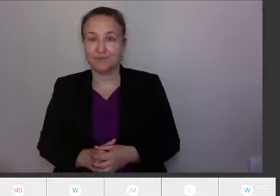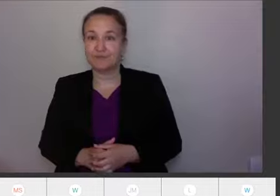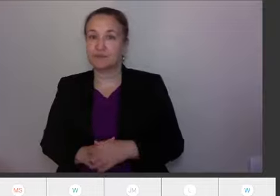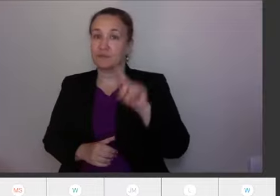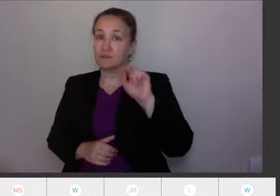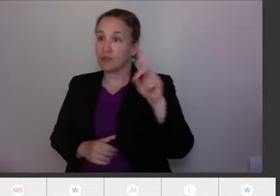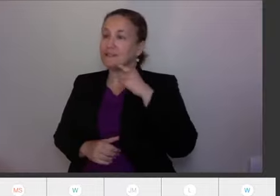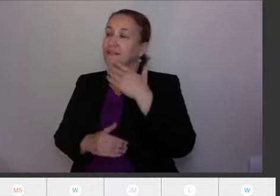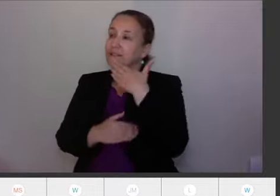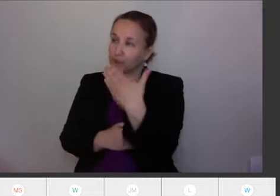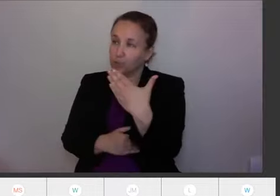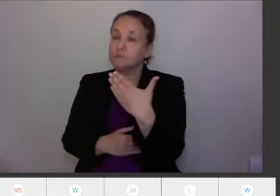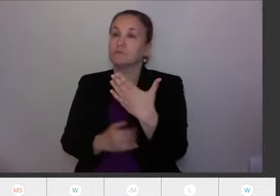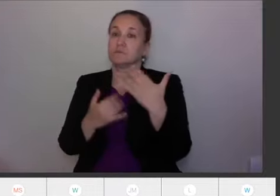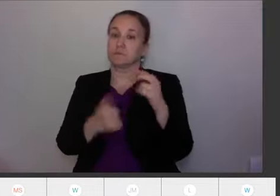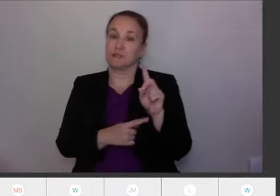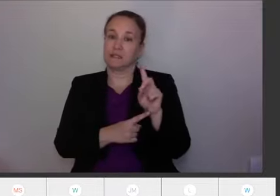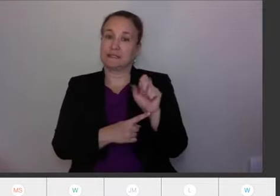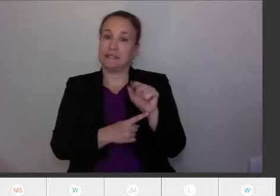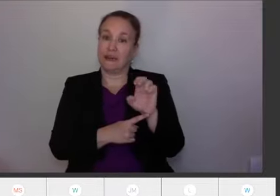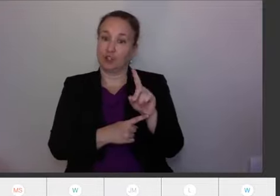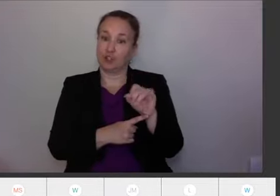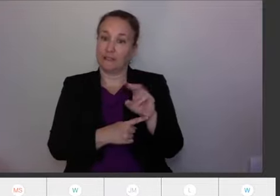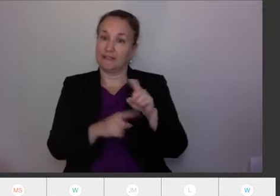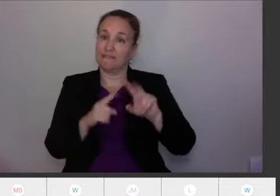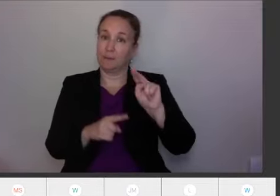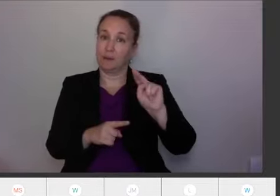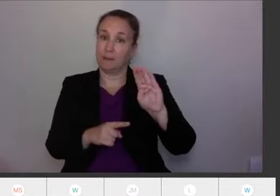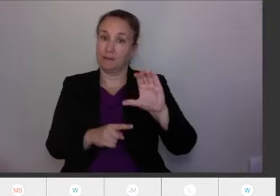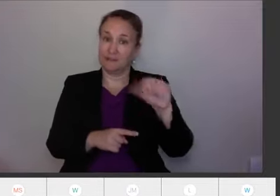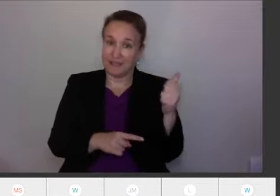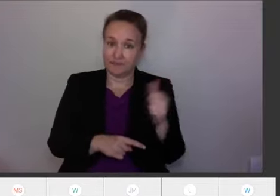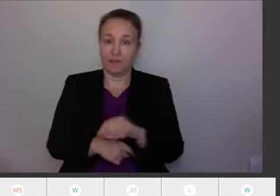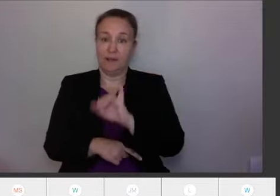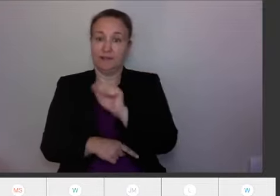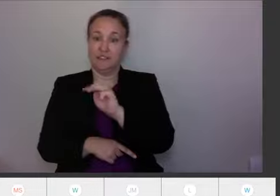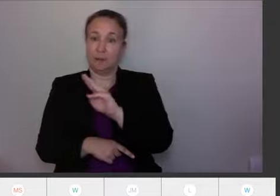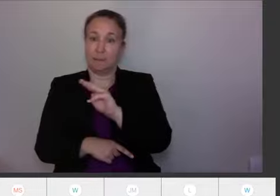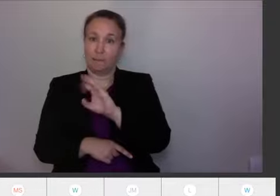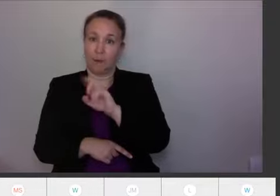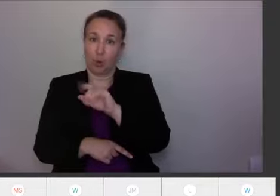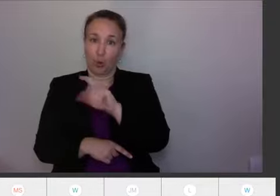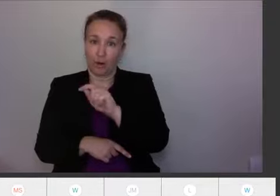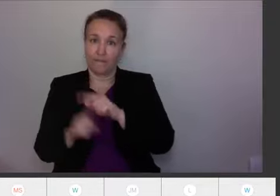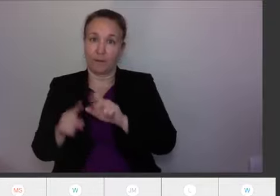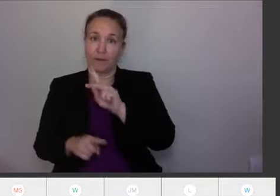joined by Deanna Durante from NBC10 and Jim Melwert from KYW1060